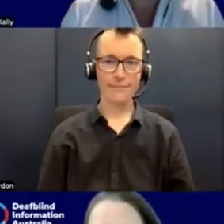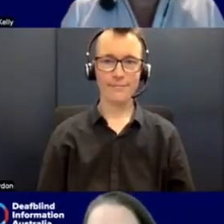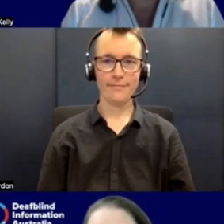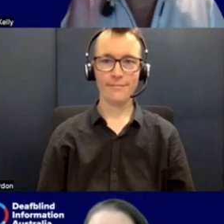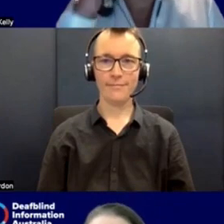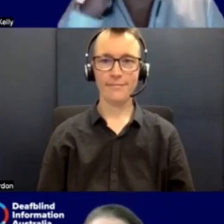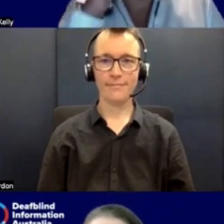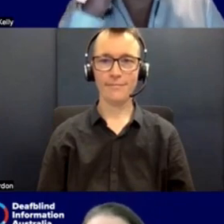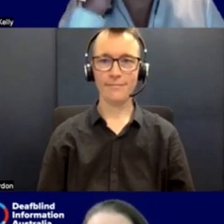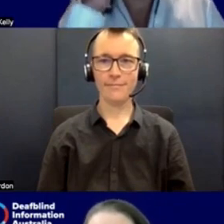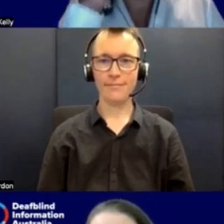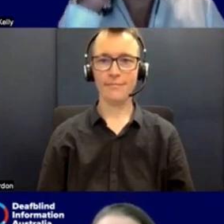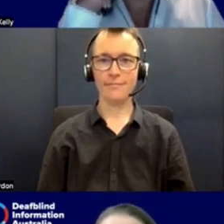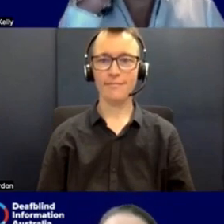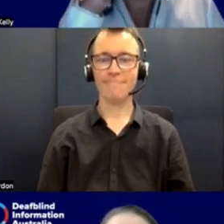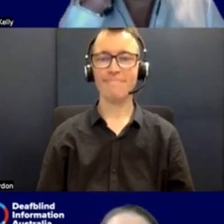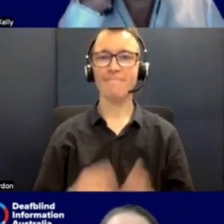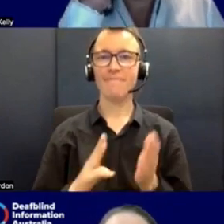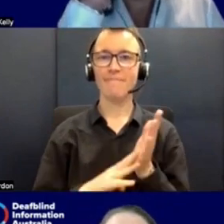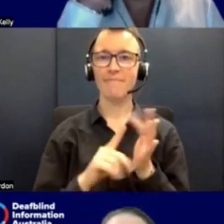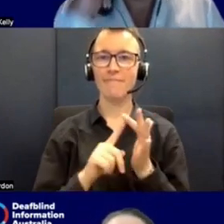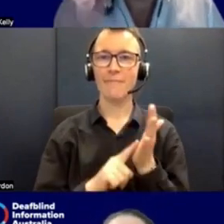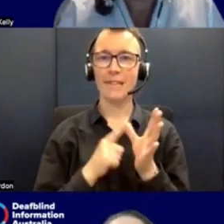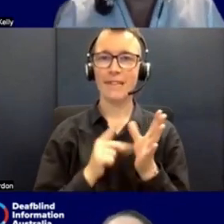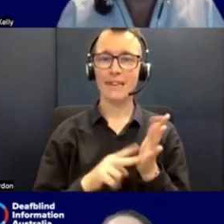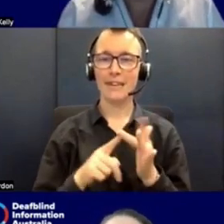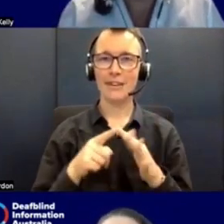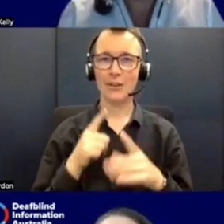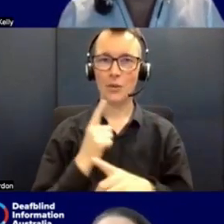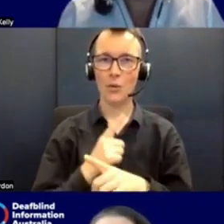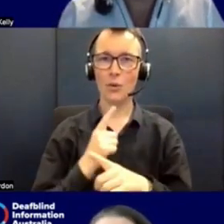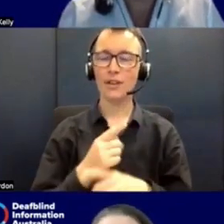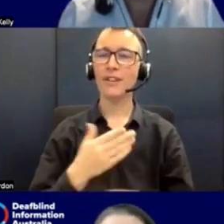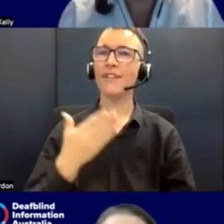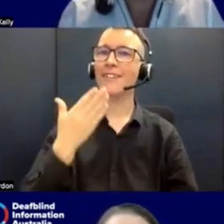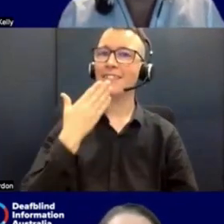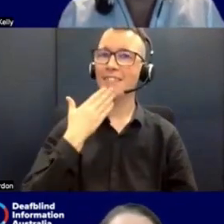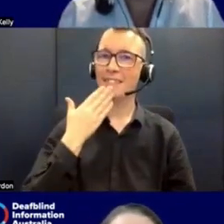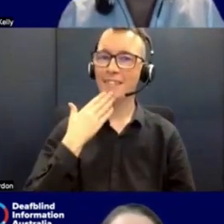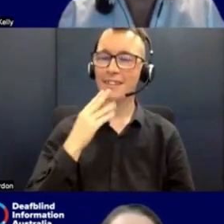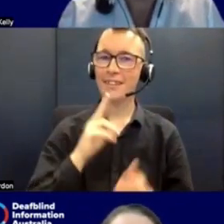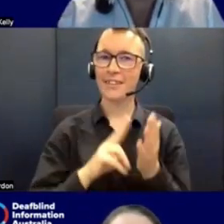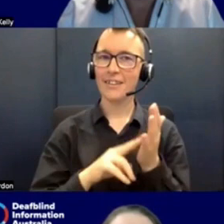[Melanie] Natalia, thank you so much, and how much an orthoptist has to offer.